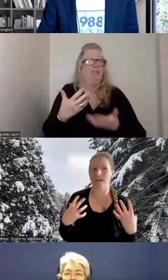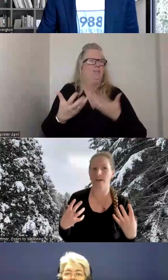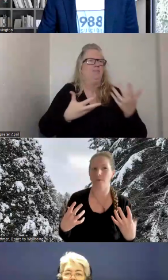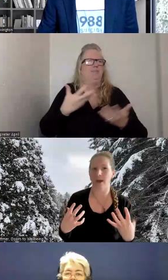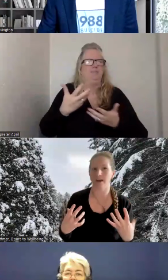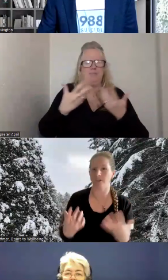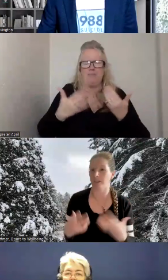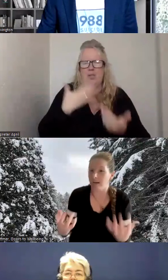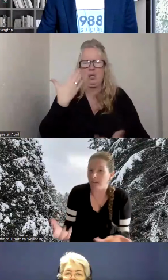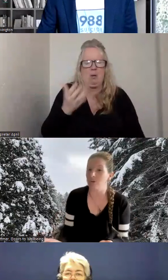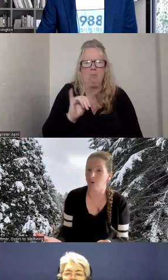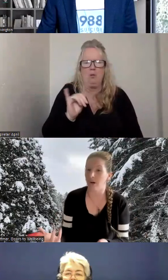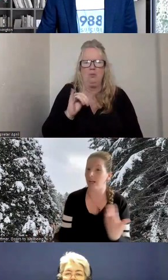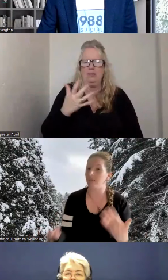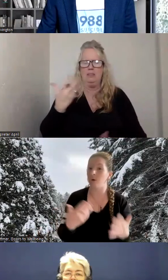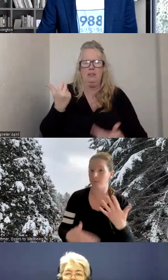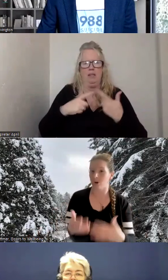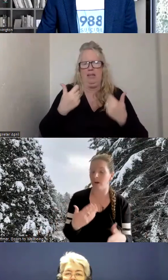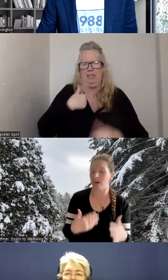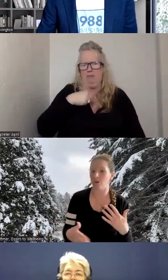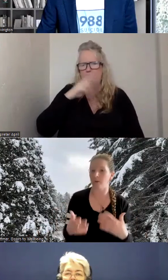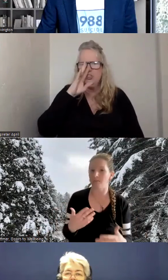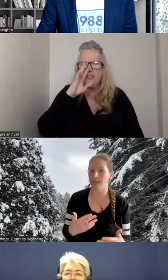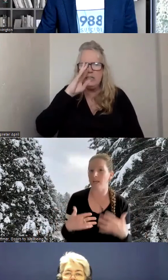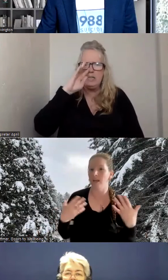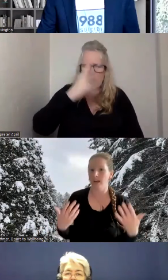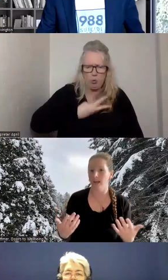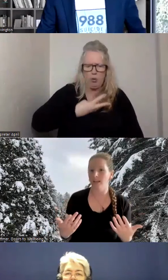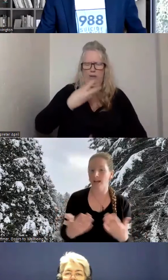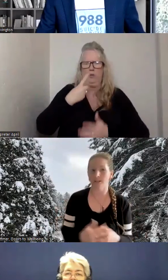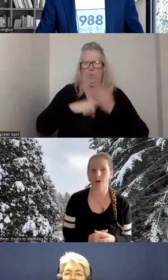A WAY OF IGNORING WHAT WAS GOING ON WITH ME IN THAT